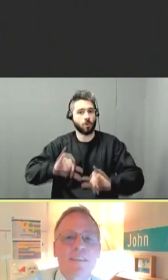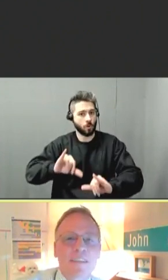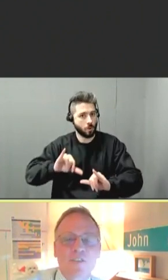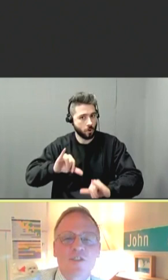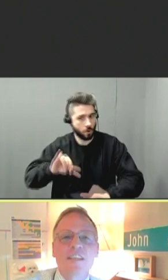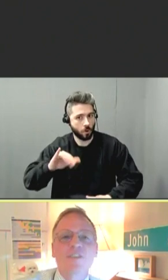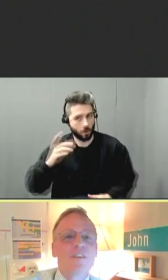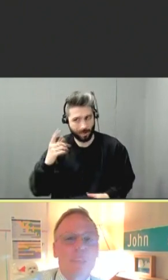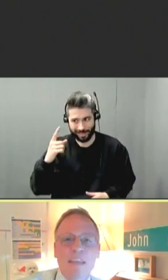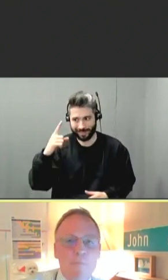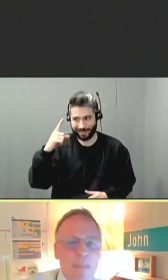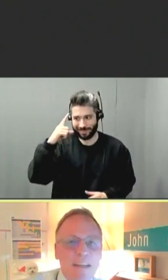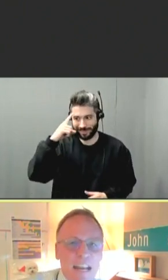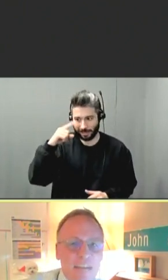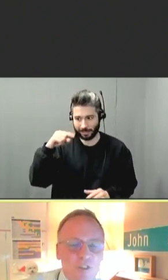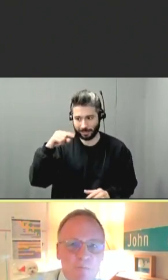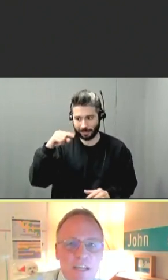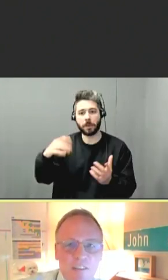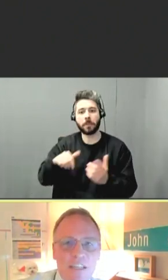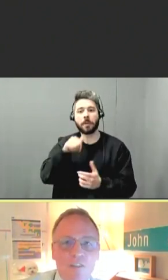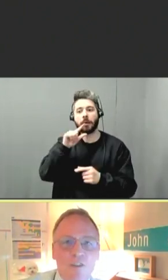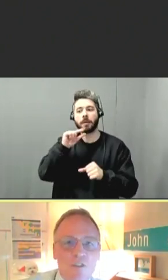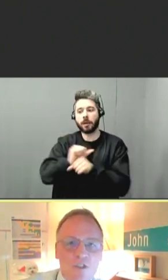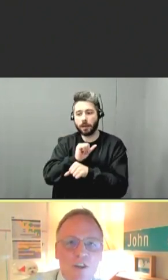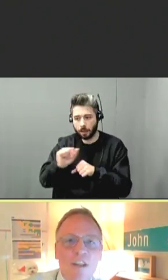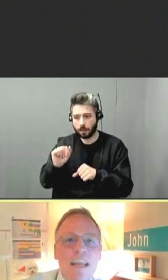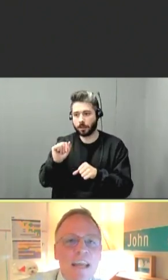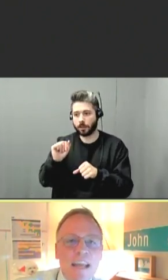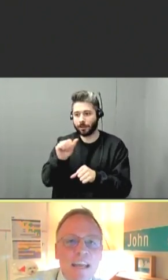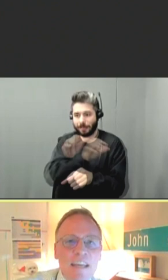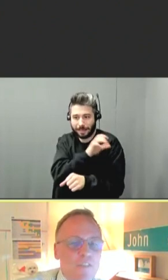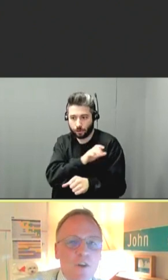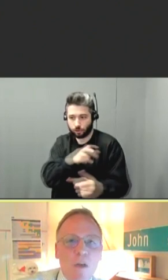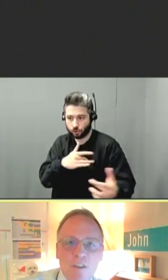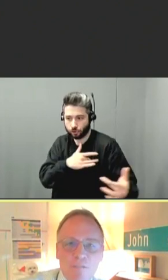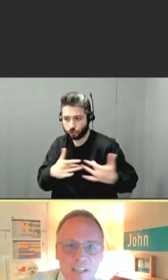we think it's this, it may not actually be a clinical concern," if they're relatively